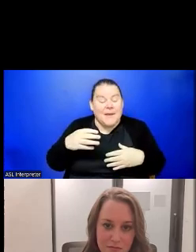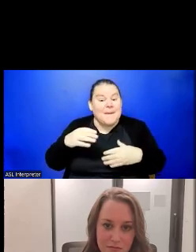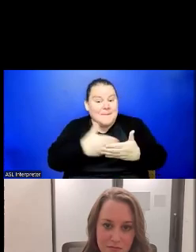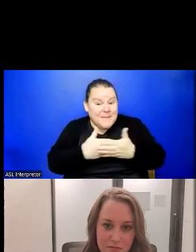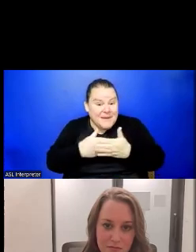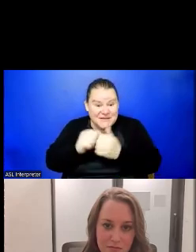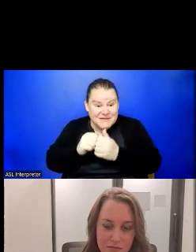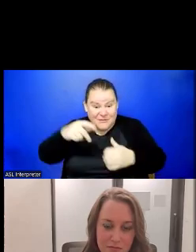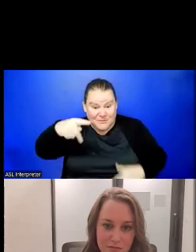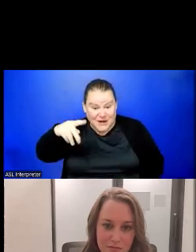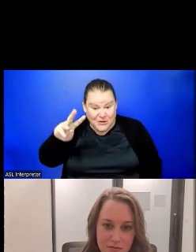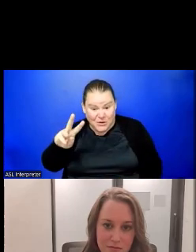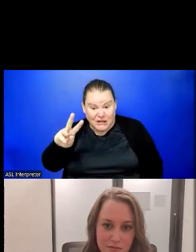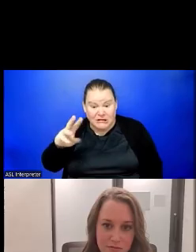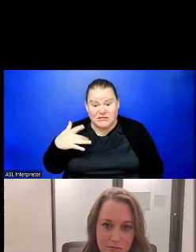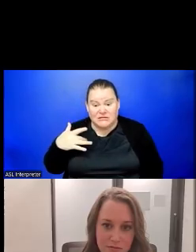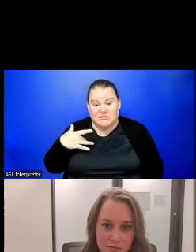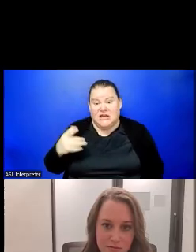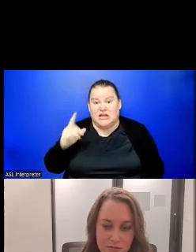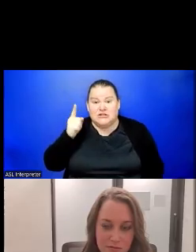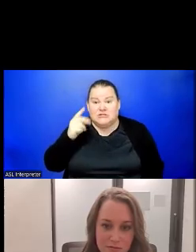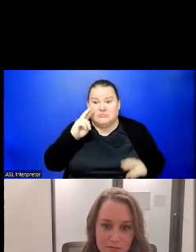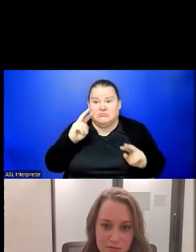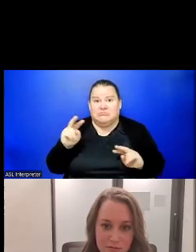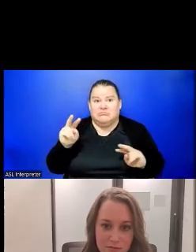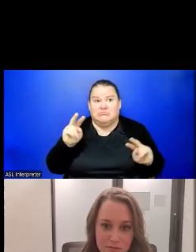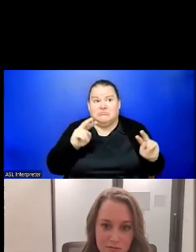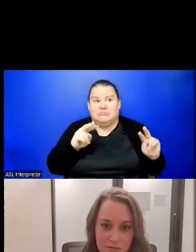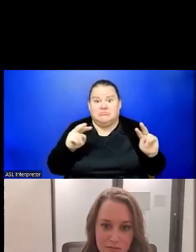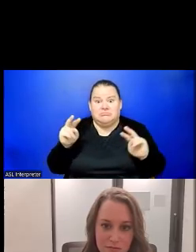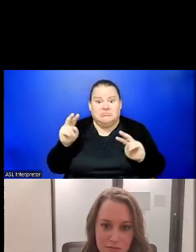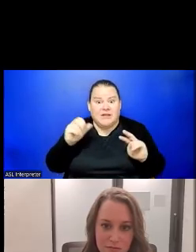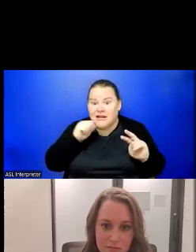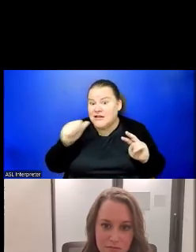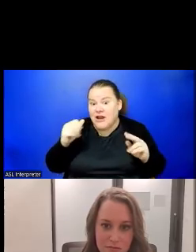looking around, not making a lot of noise. So it kind of strikes